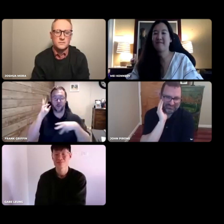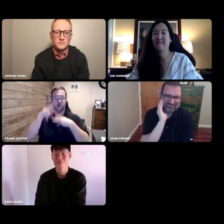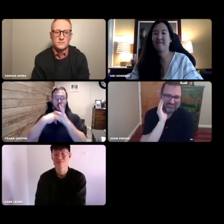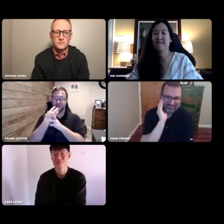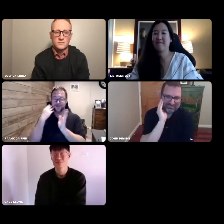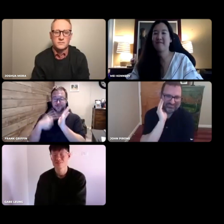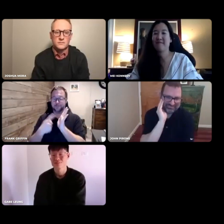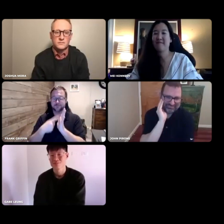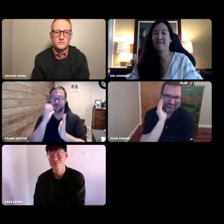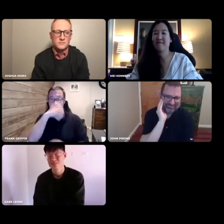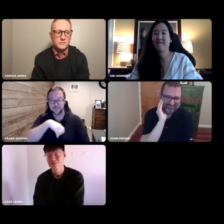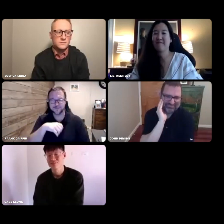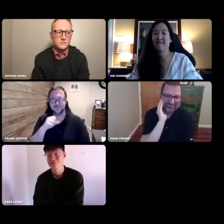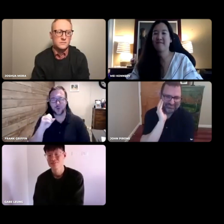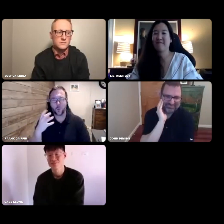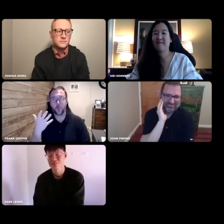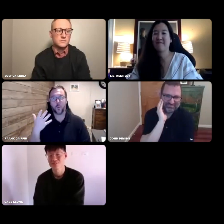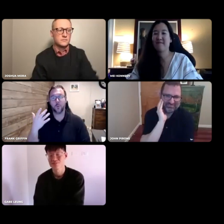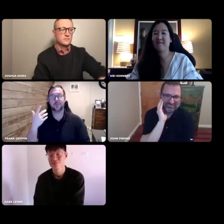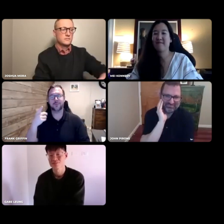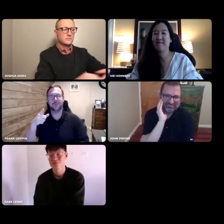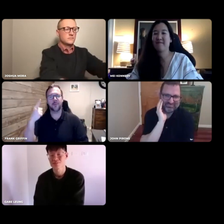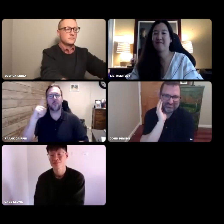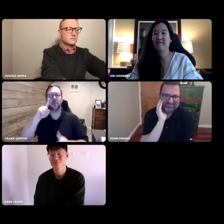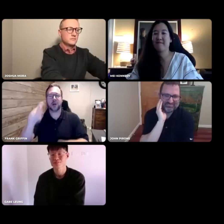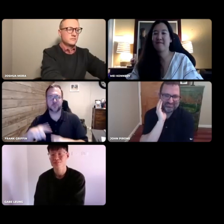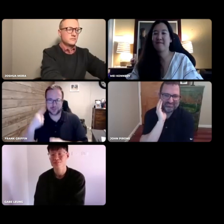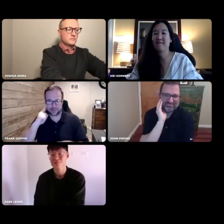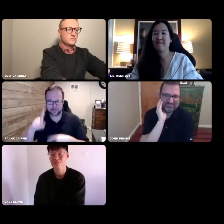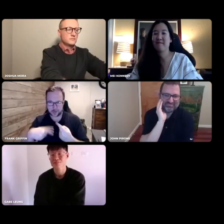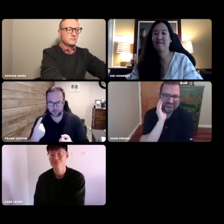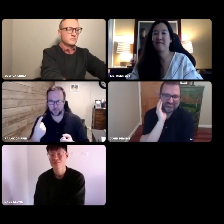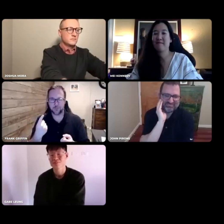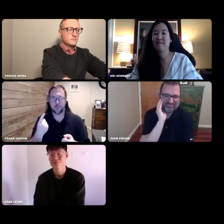Then, when you need it and depend on it, it freezes up!